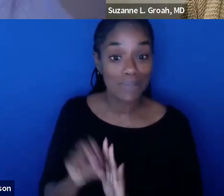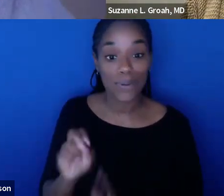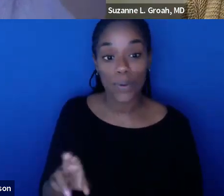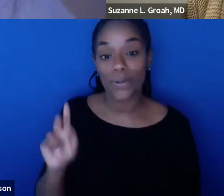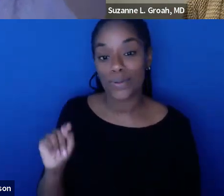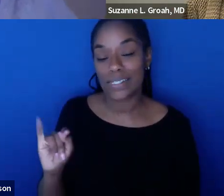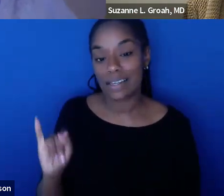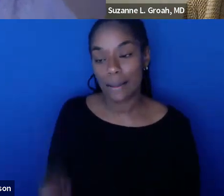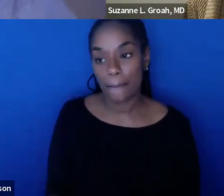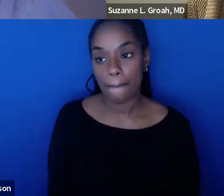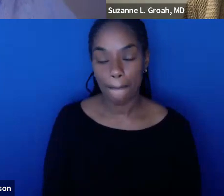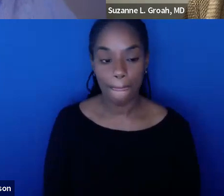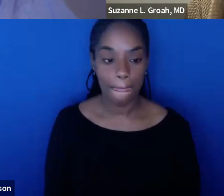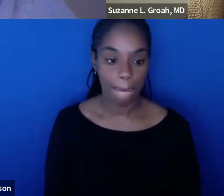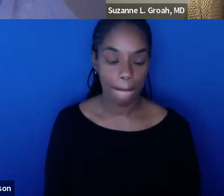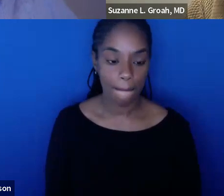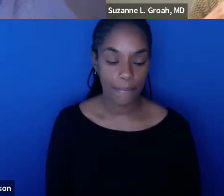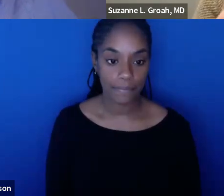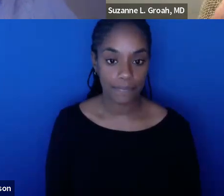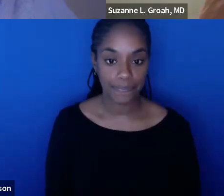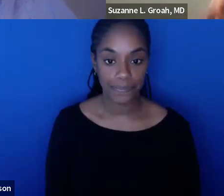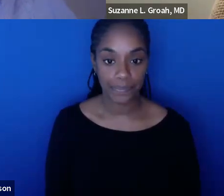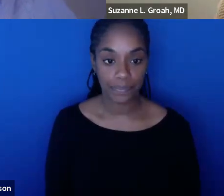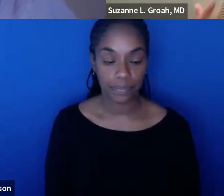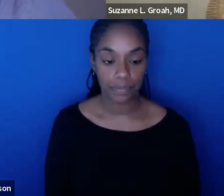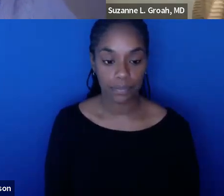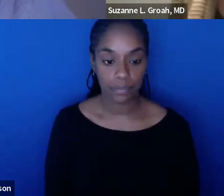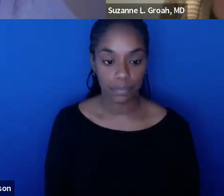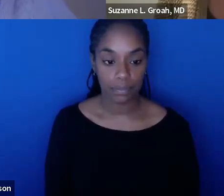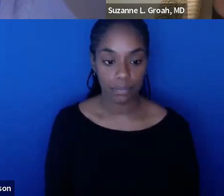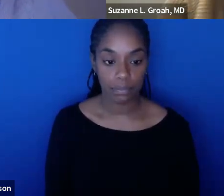So one thing we've learned from our participants going through our research,